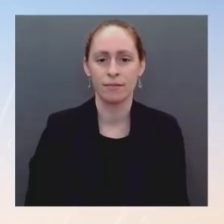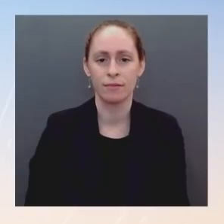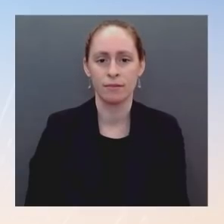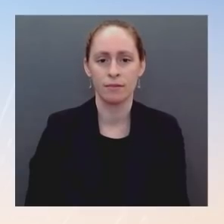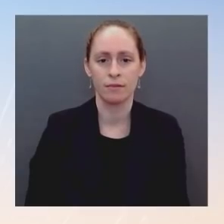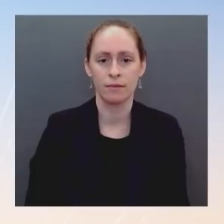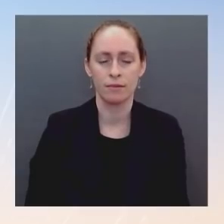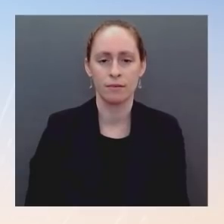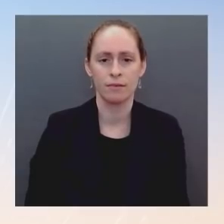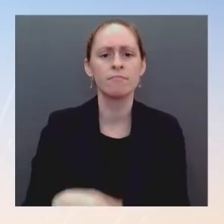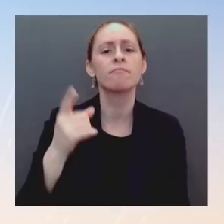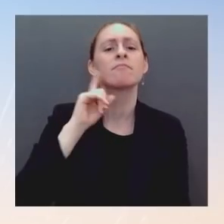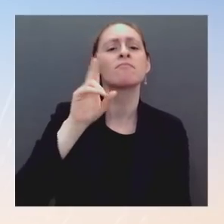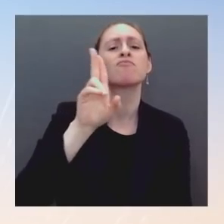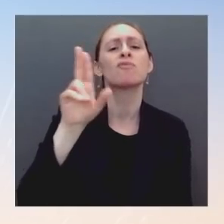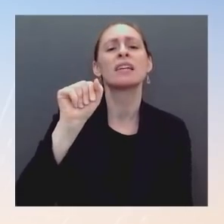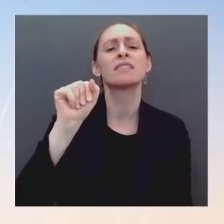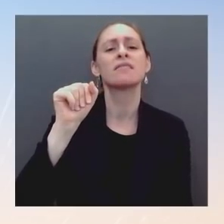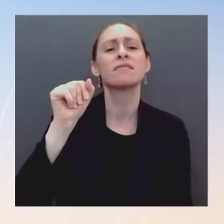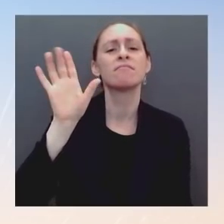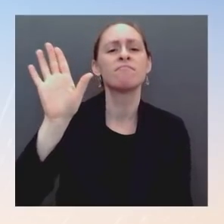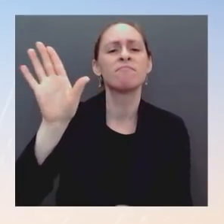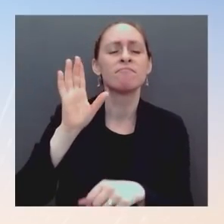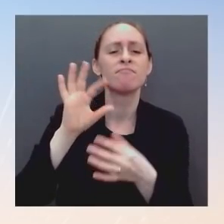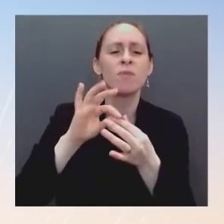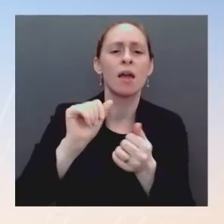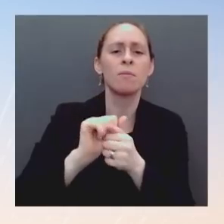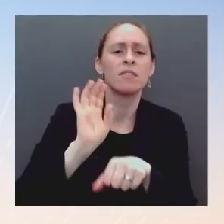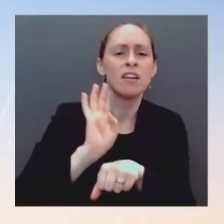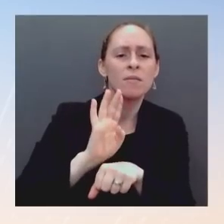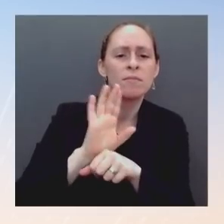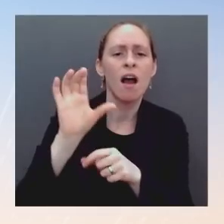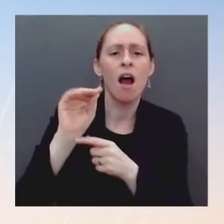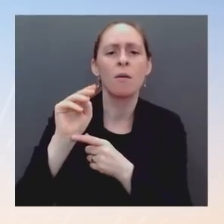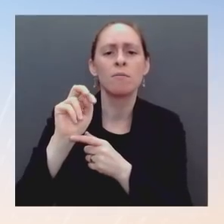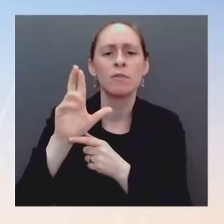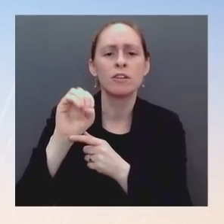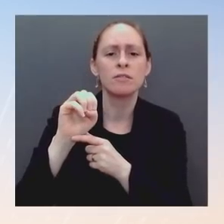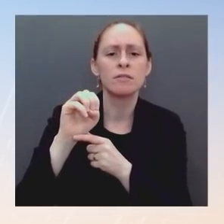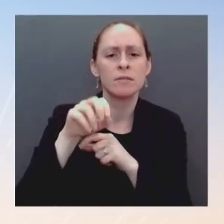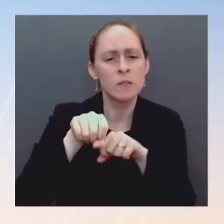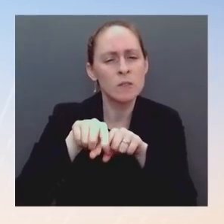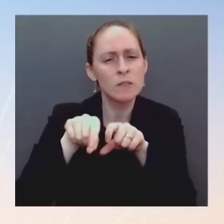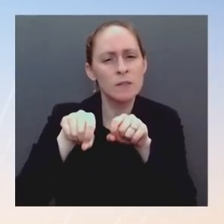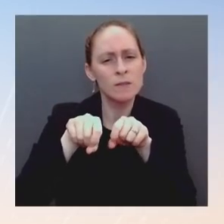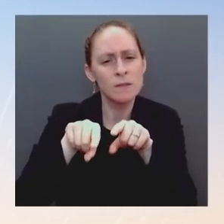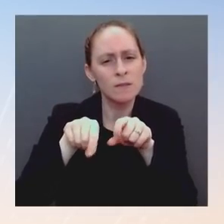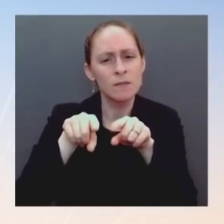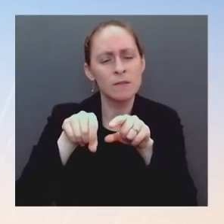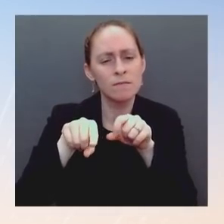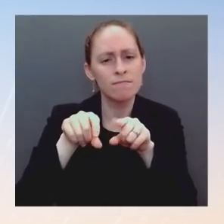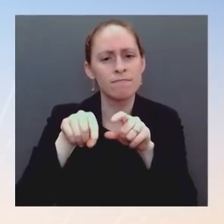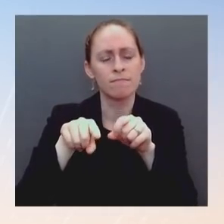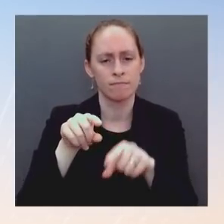related to regulations on where banks could lend or should be able to limit lending into certain industries, specifically coal and oil.